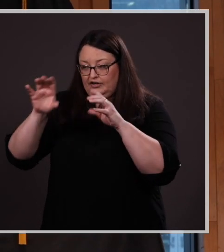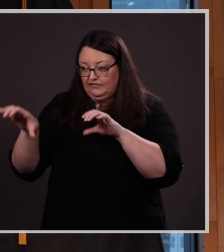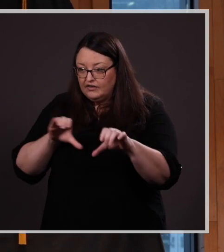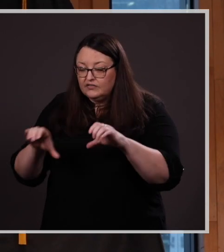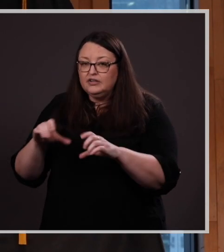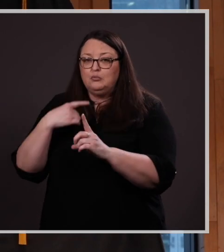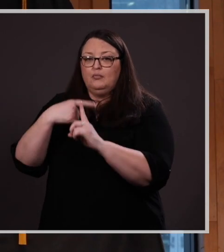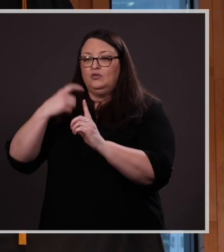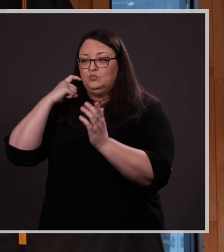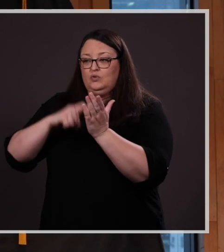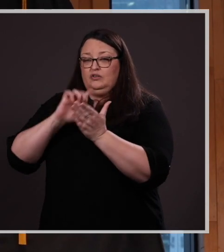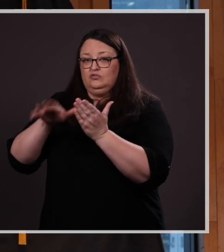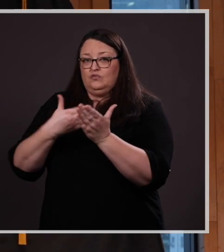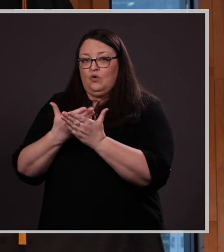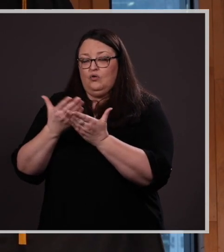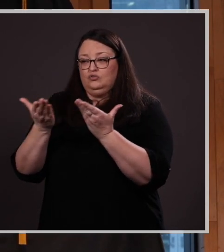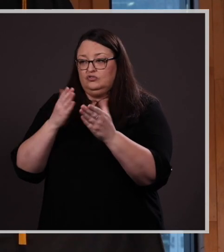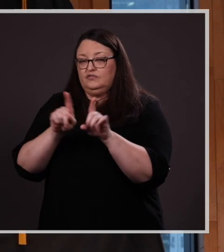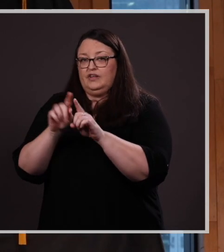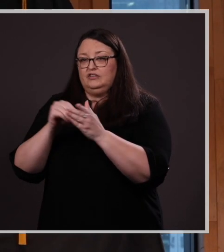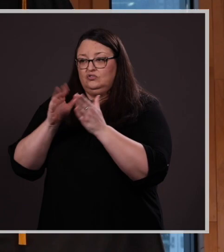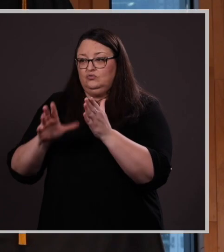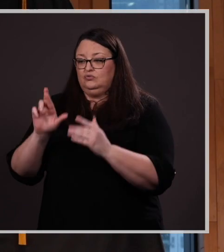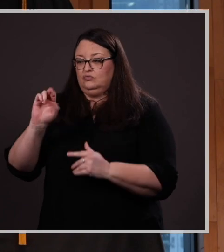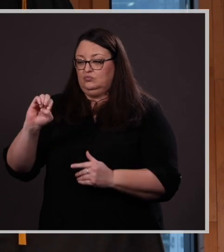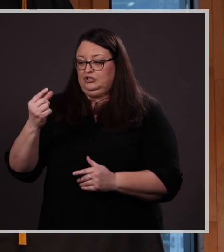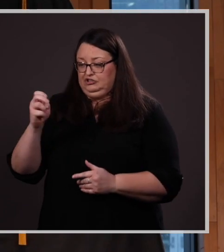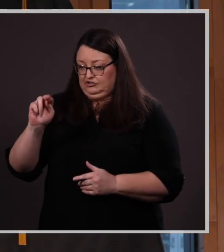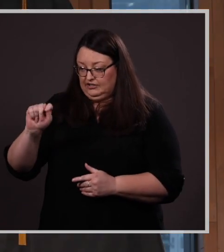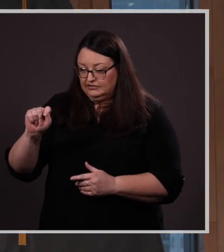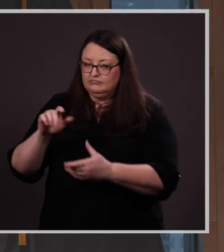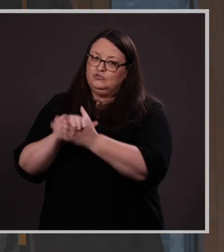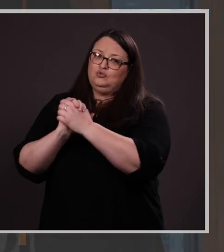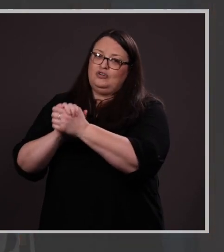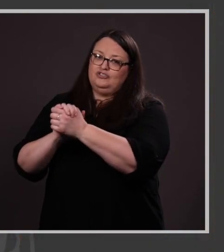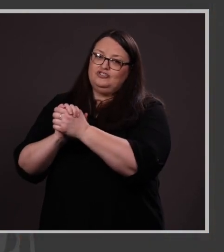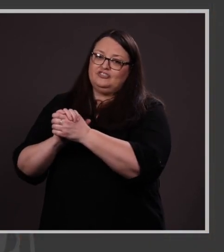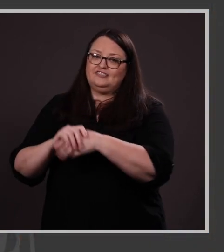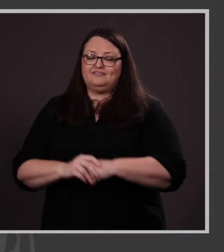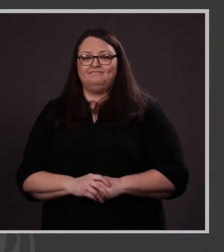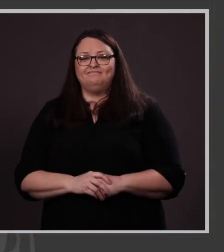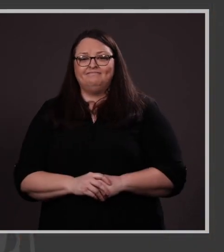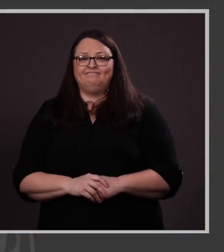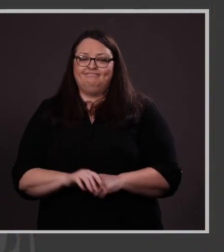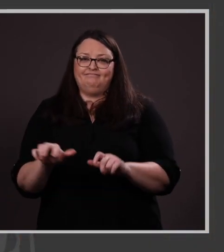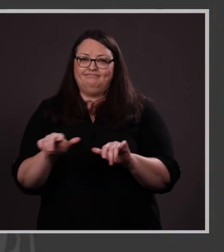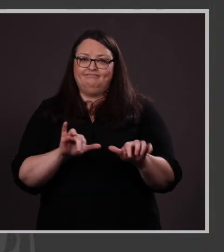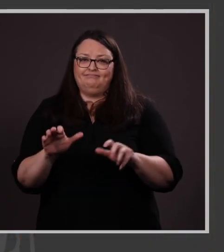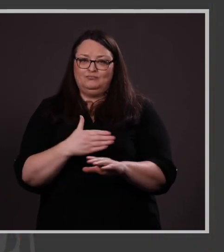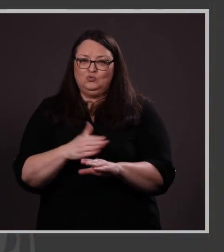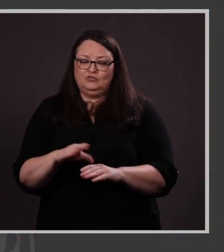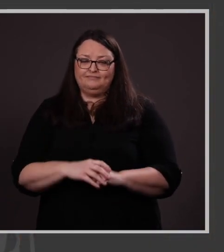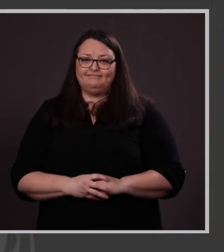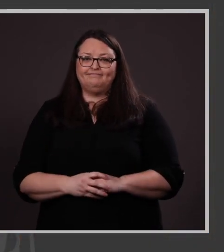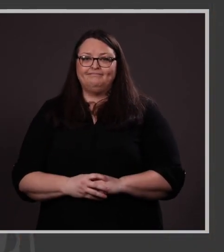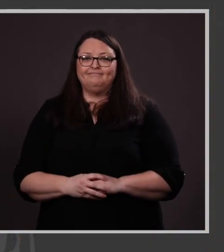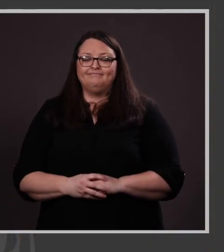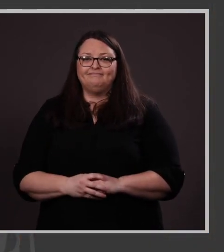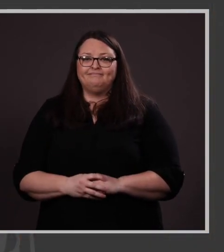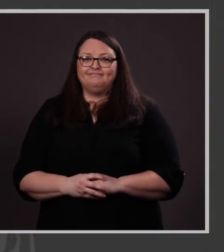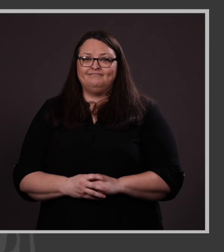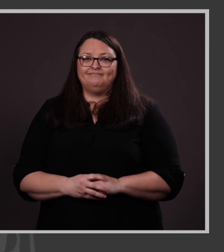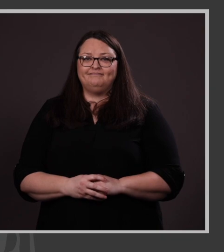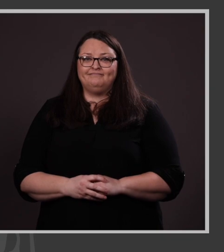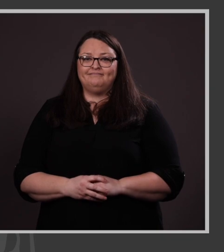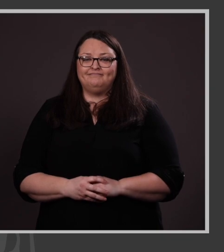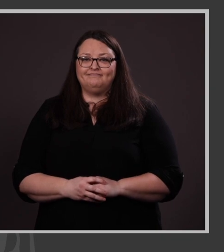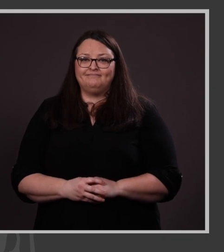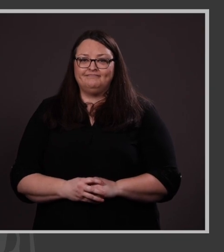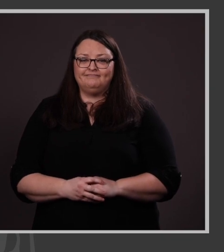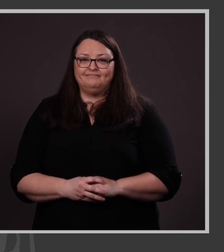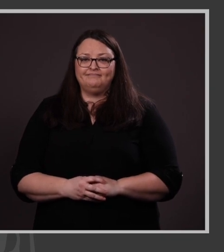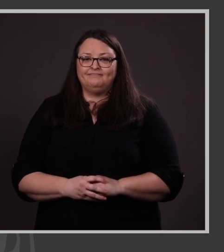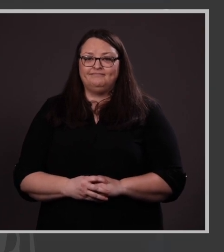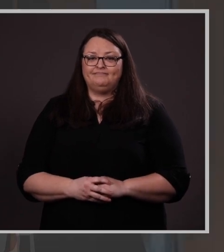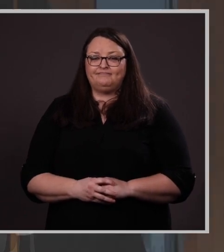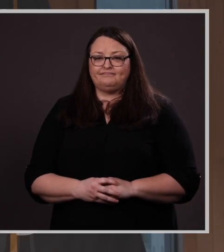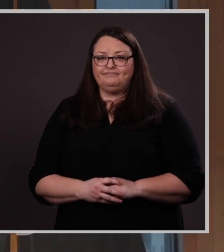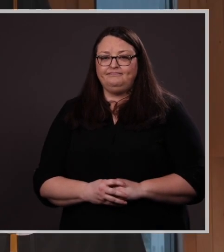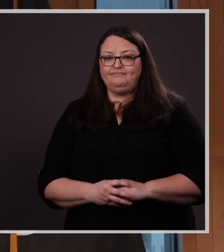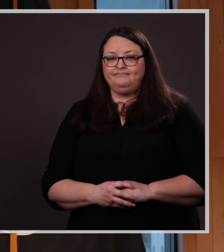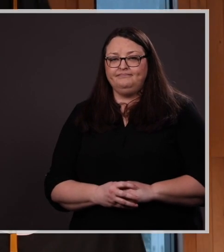as a student regent. Congratulations!